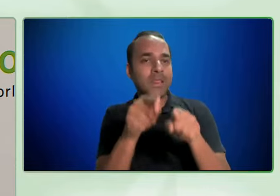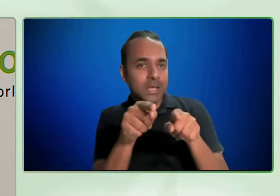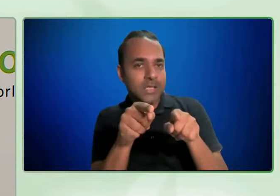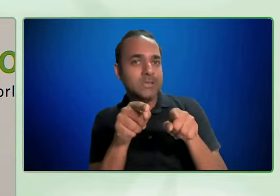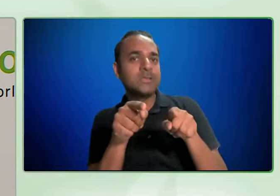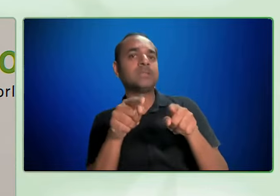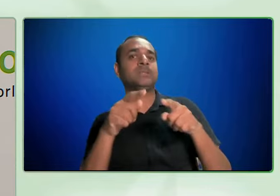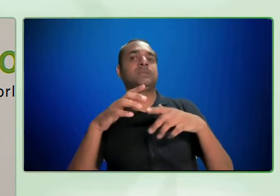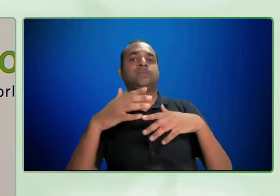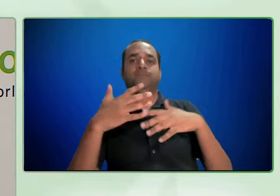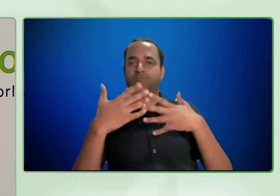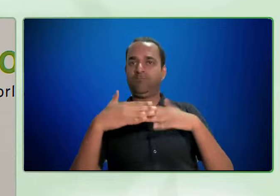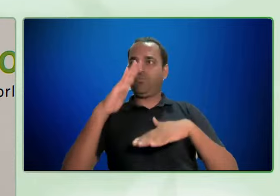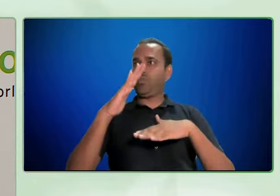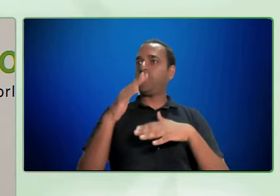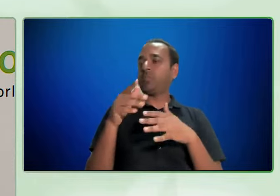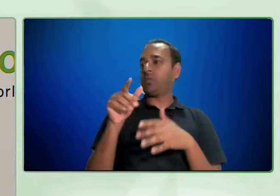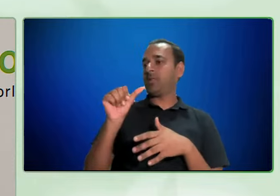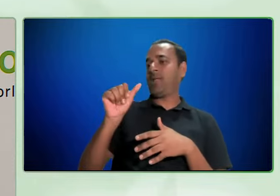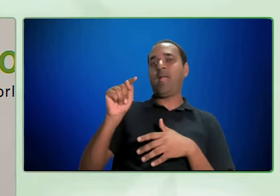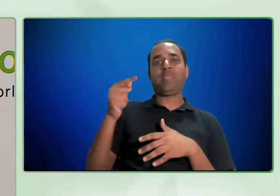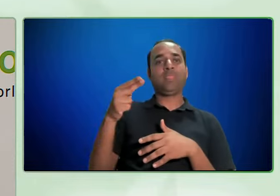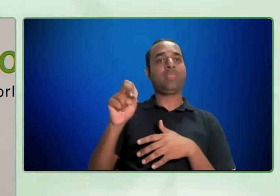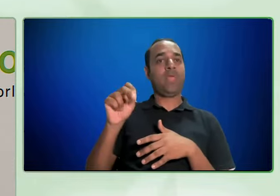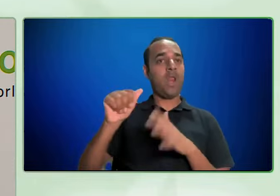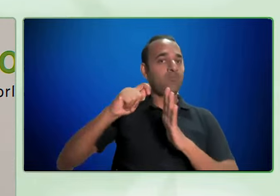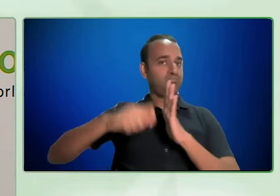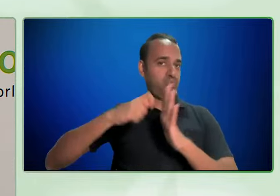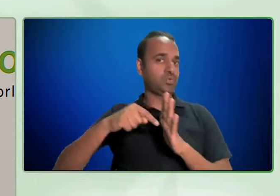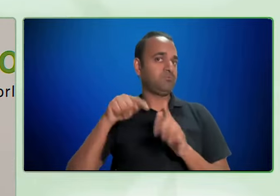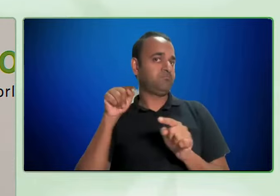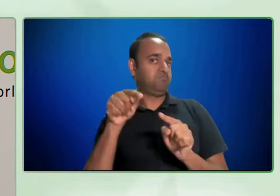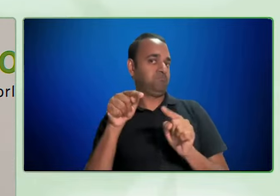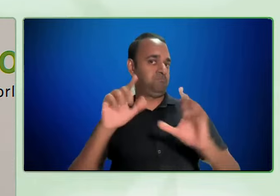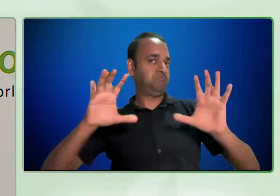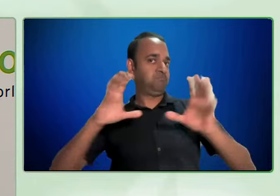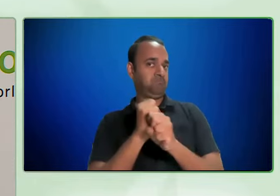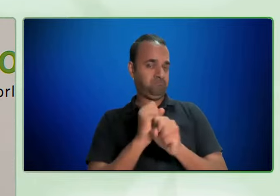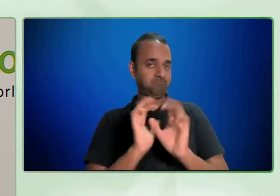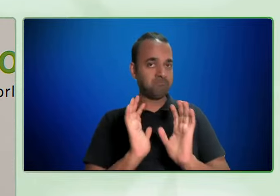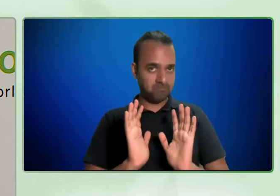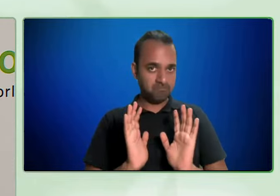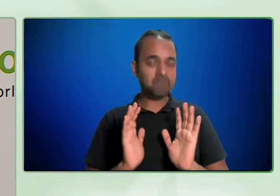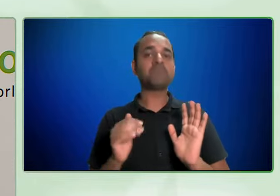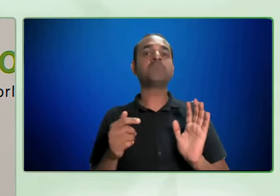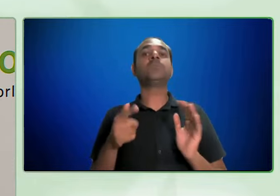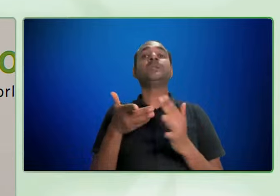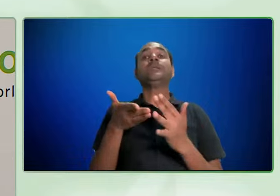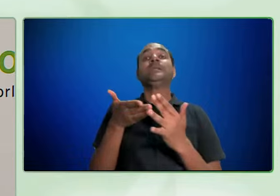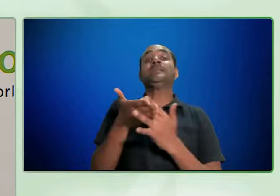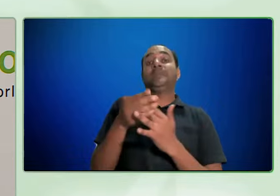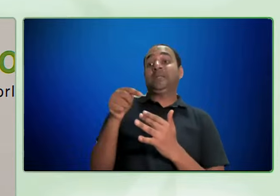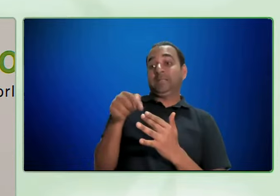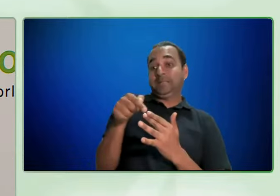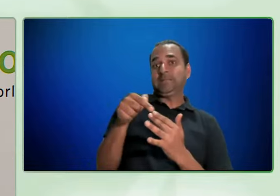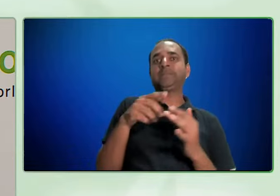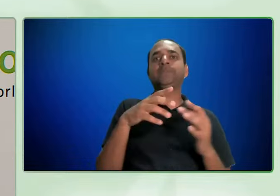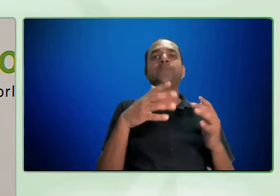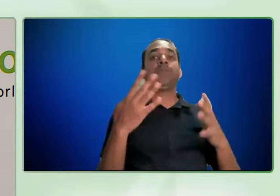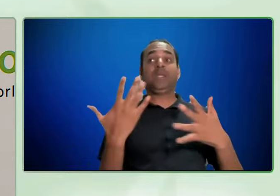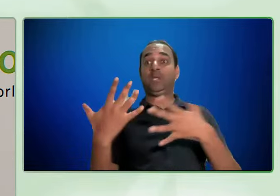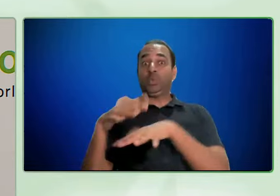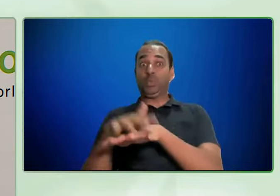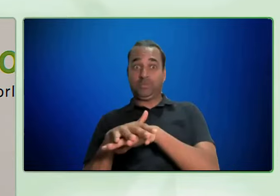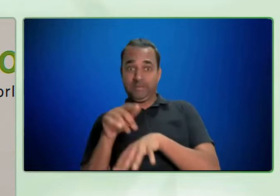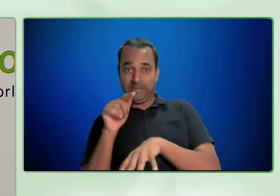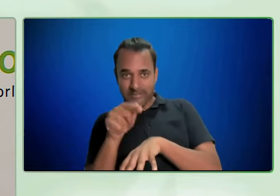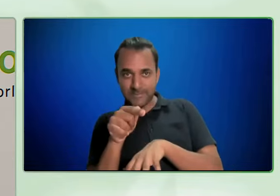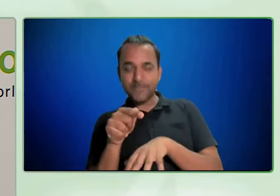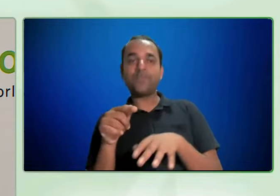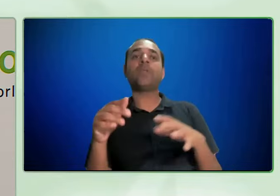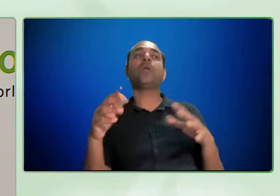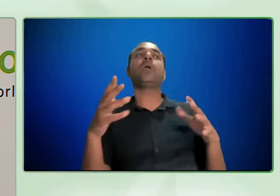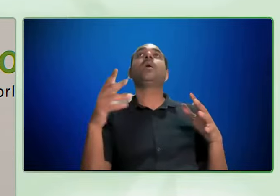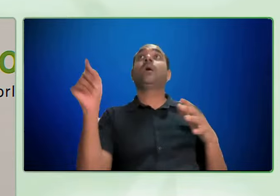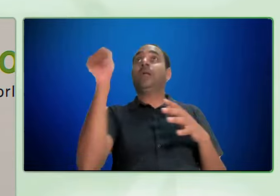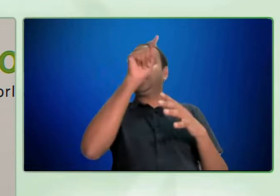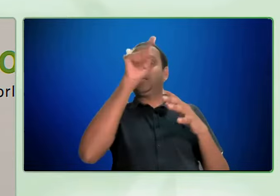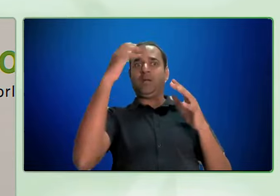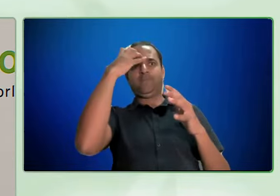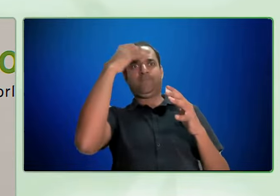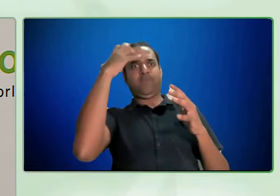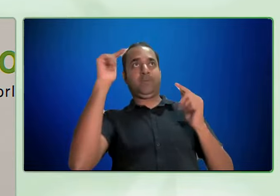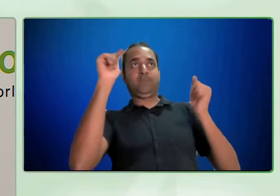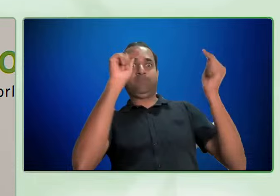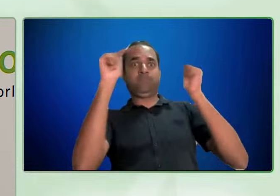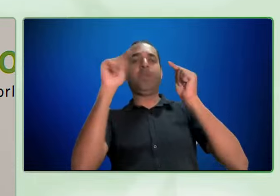A famous philosopher asked what is important in the curriculum and we started with a small